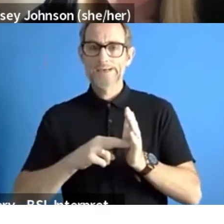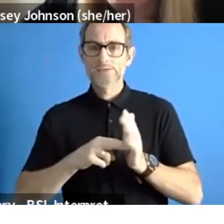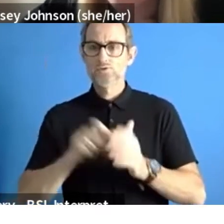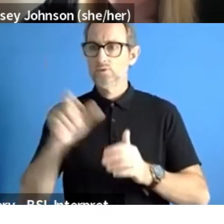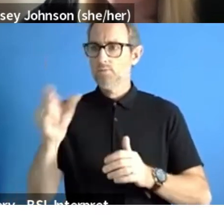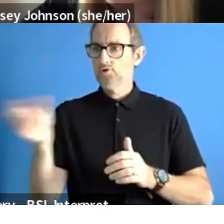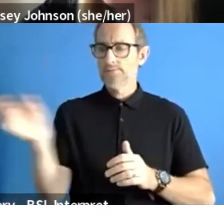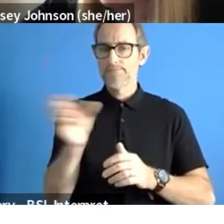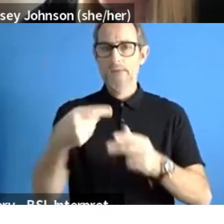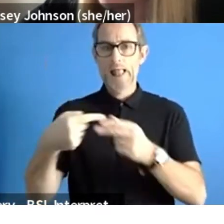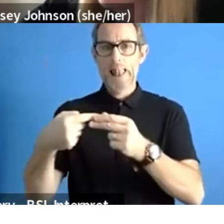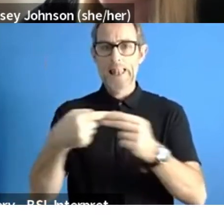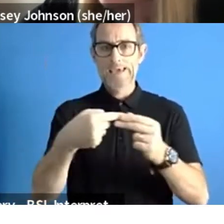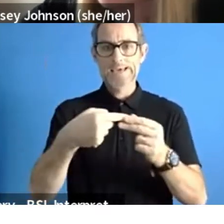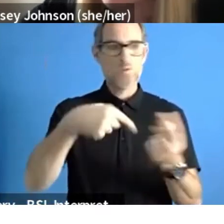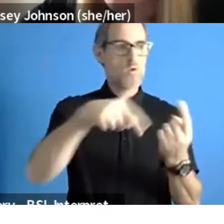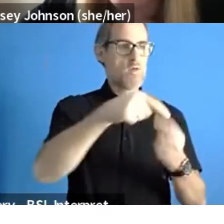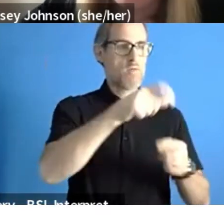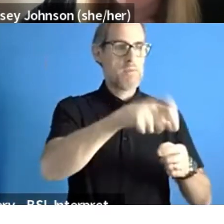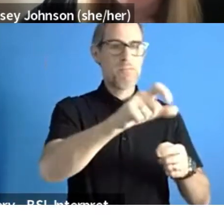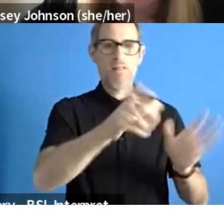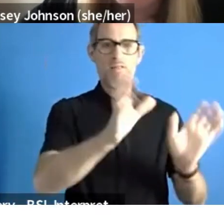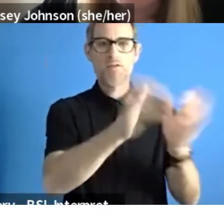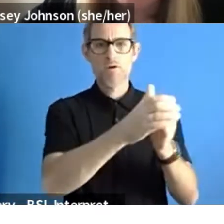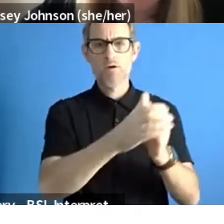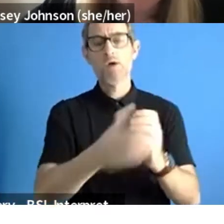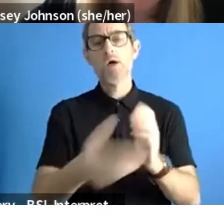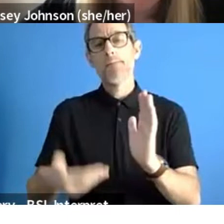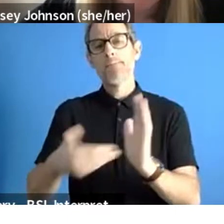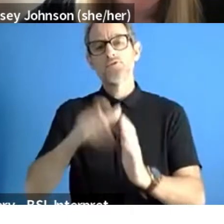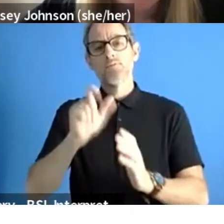with the users as well as somebody to note take and record the sessions.